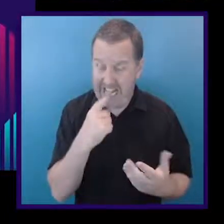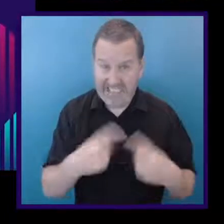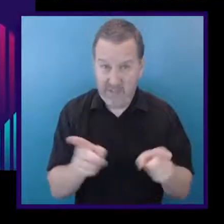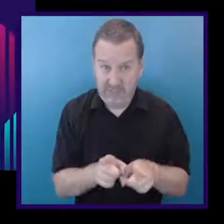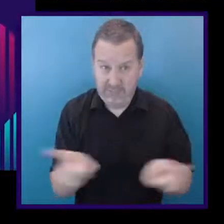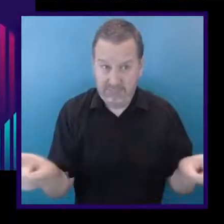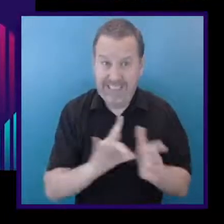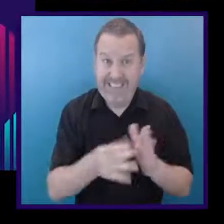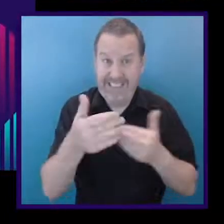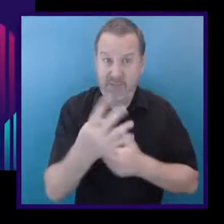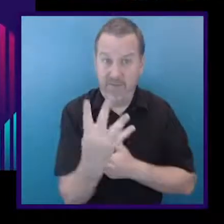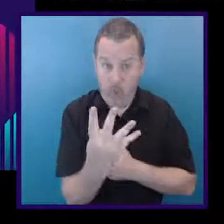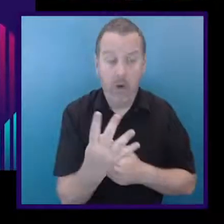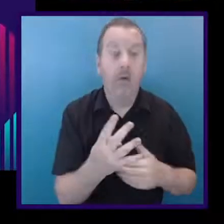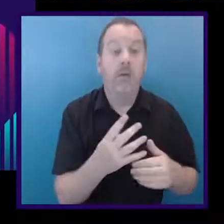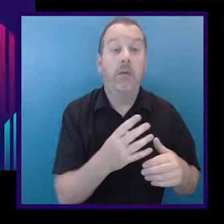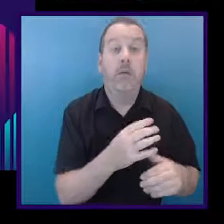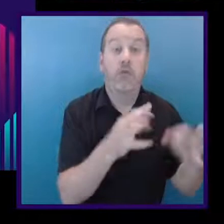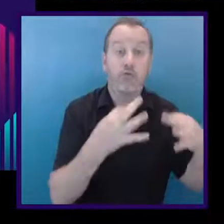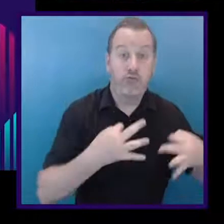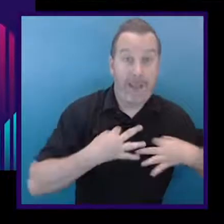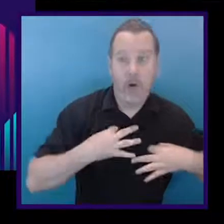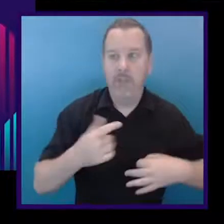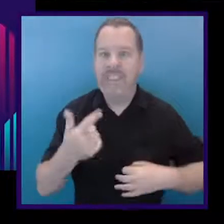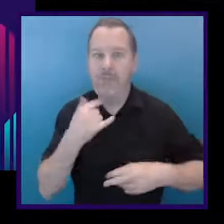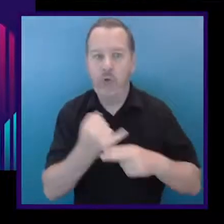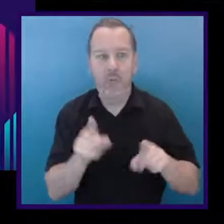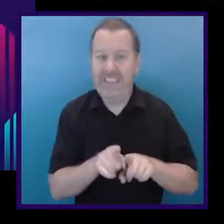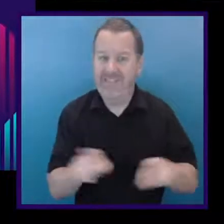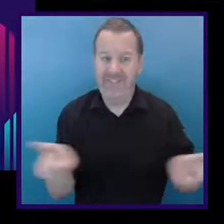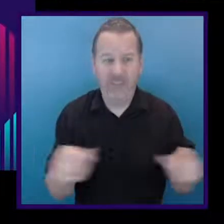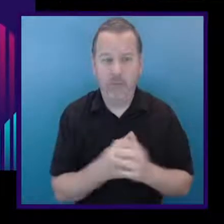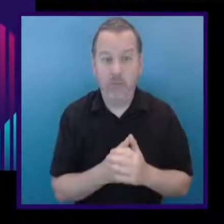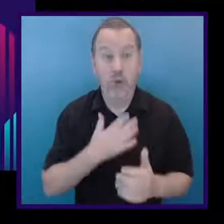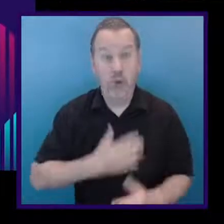four responding secondary or non grammar schools, telling us that they're not running, any year